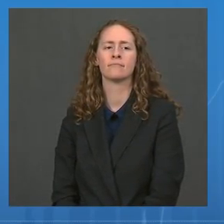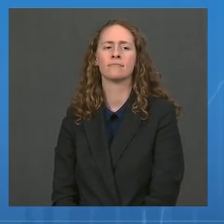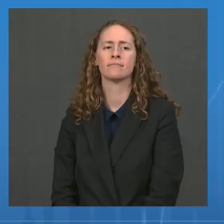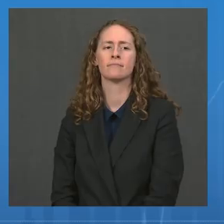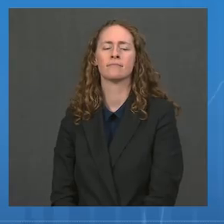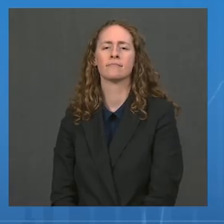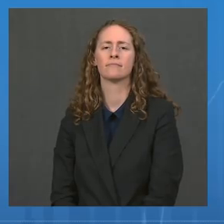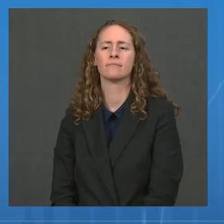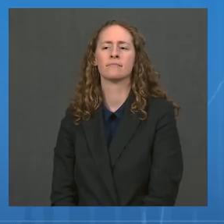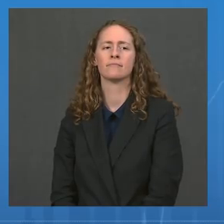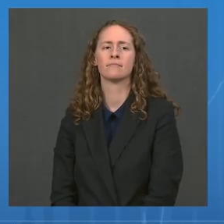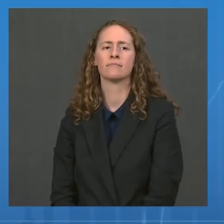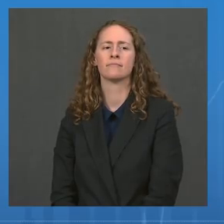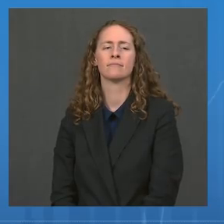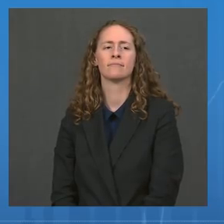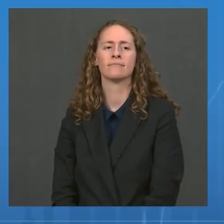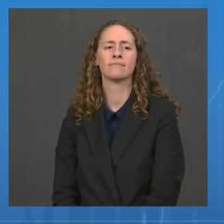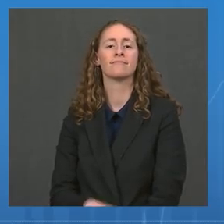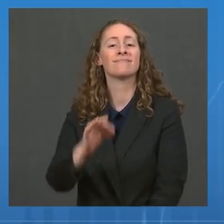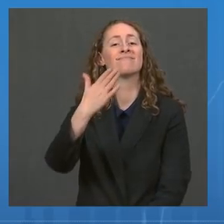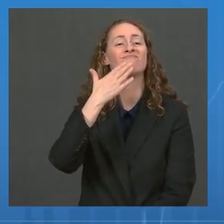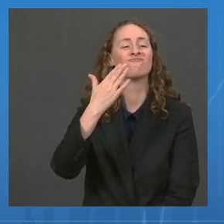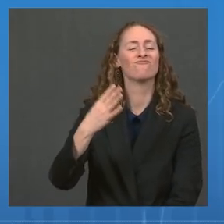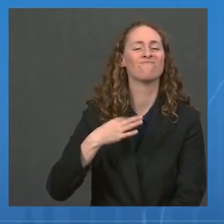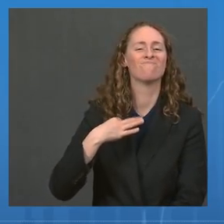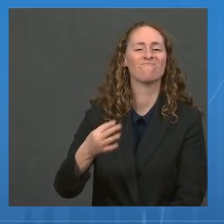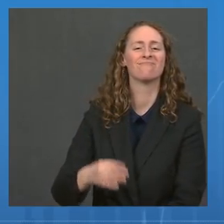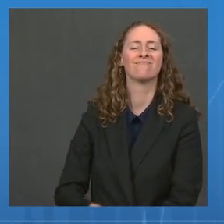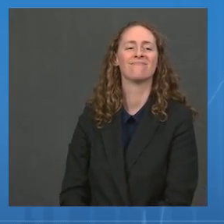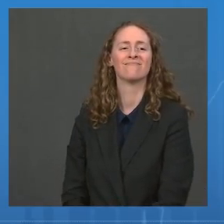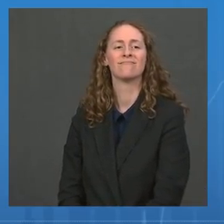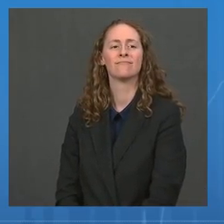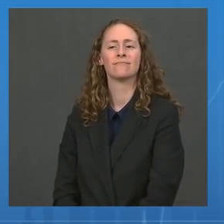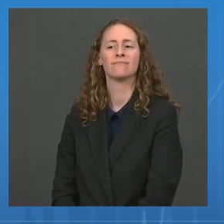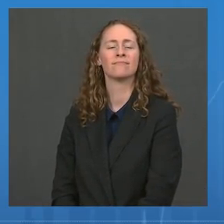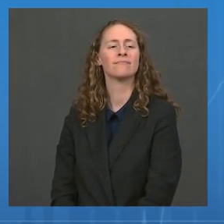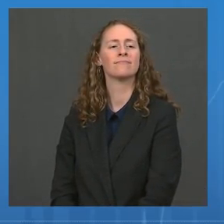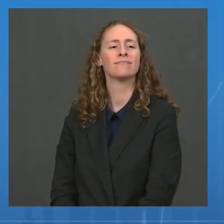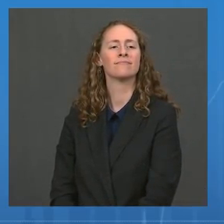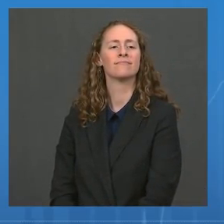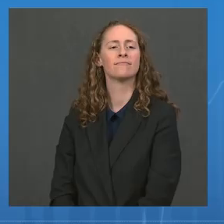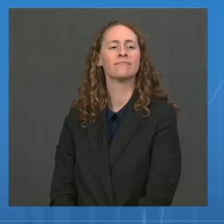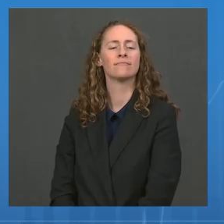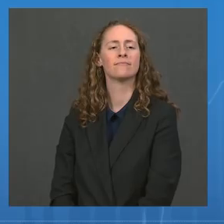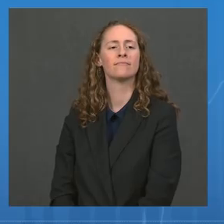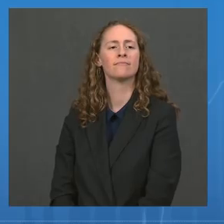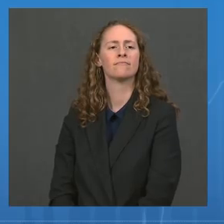The Press: Hi, thanks for taking my question. Why are you recommending boosters for people under 65